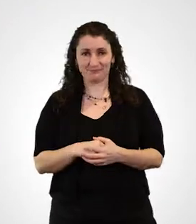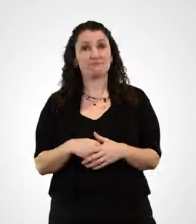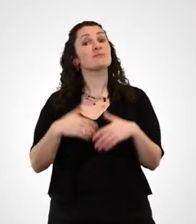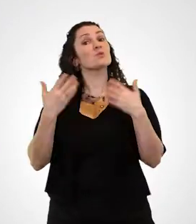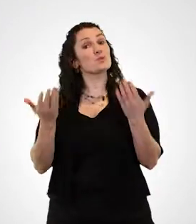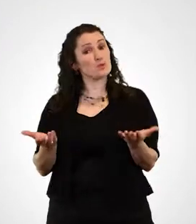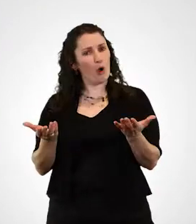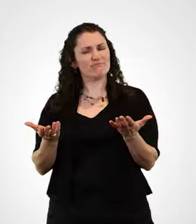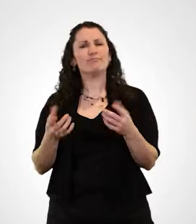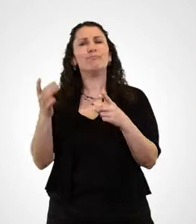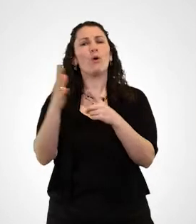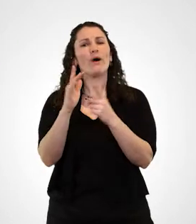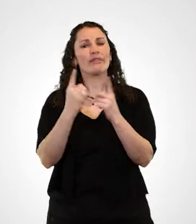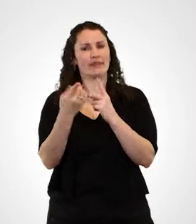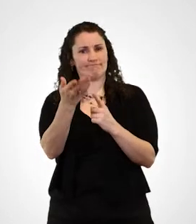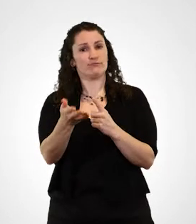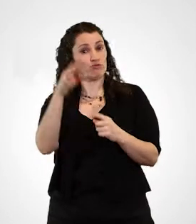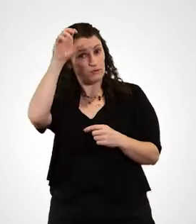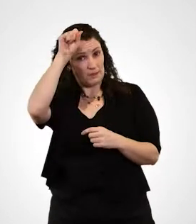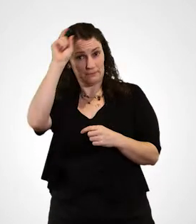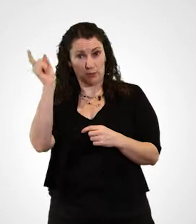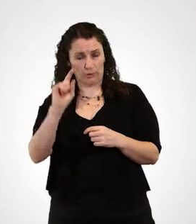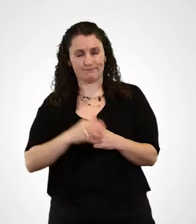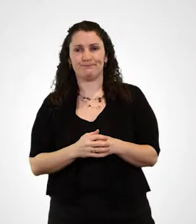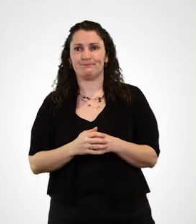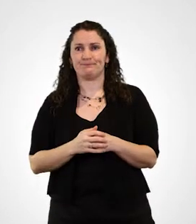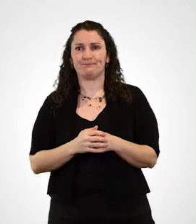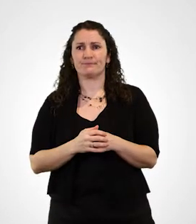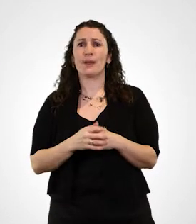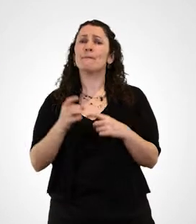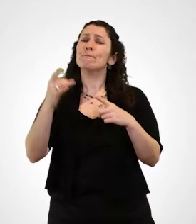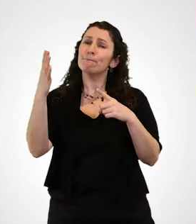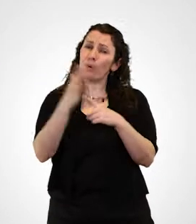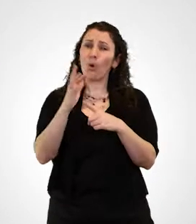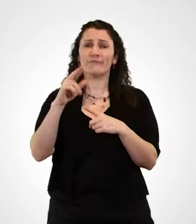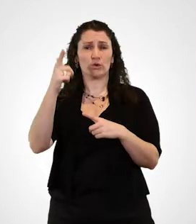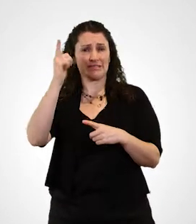So our takeaway message for Foundations for Literacy, it's imperative for teachers of the deaf to focus